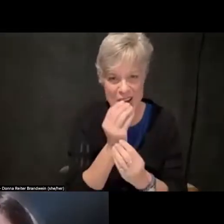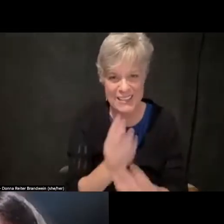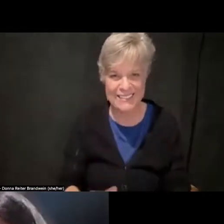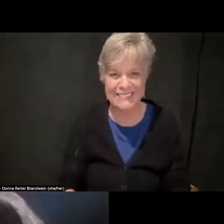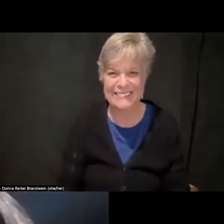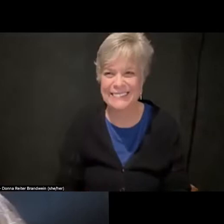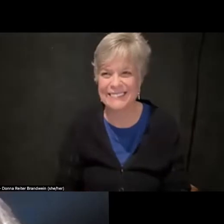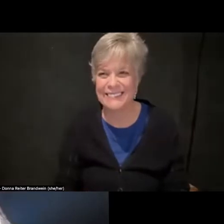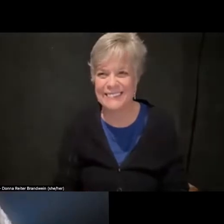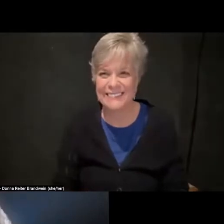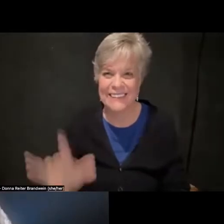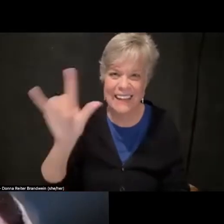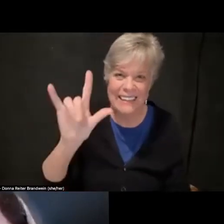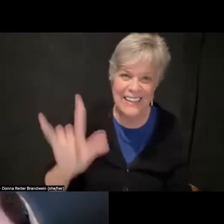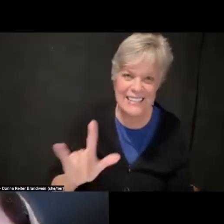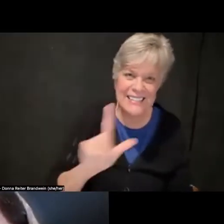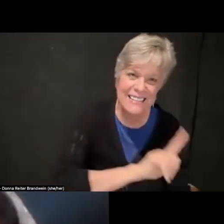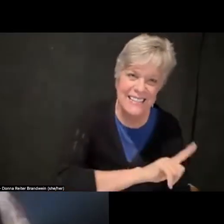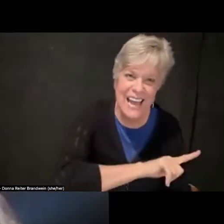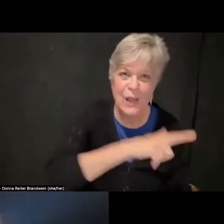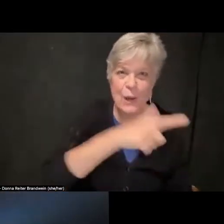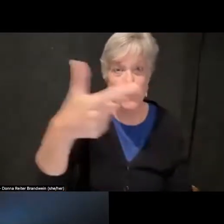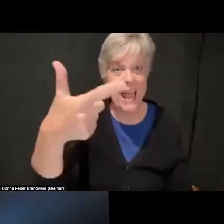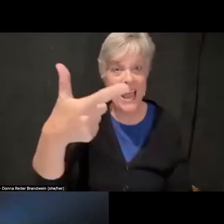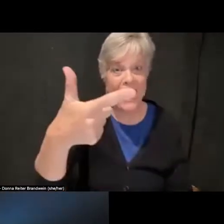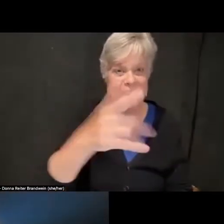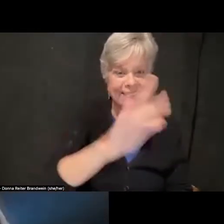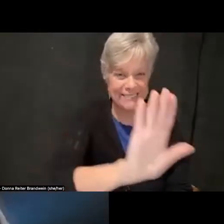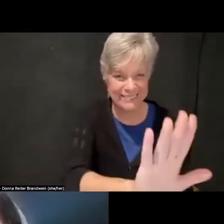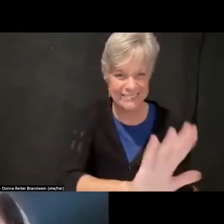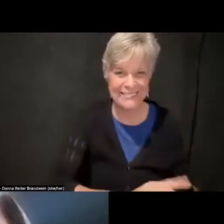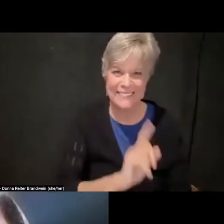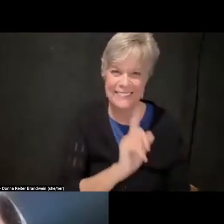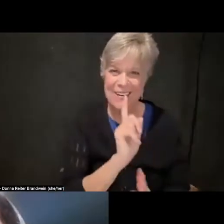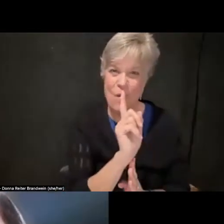And Liz, I guess you could take it away. I gave you one minute extra.